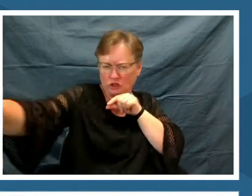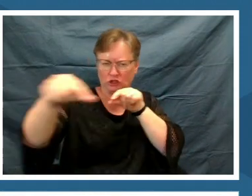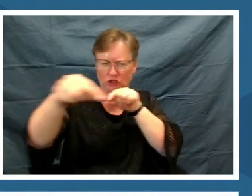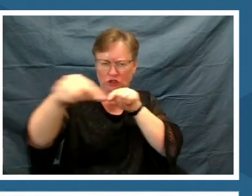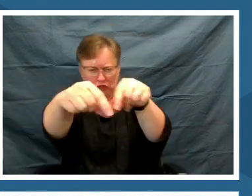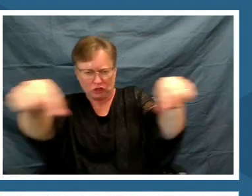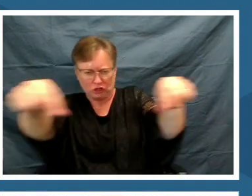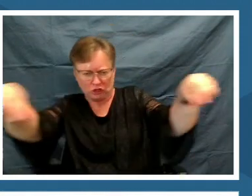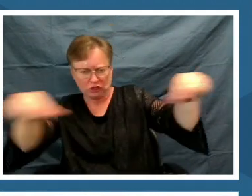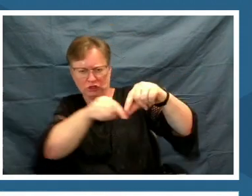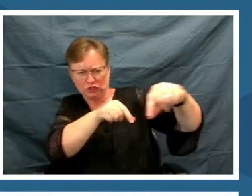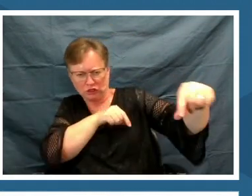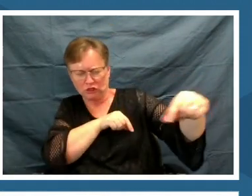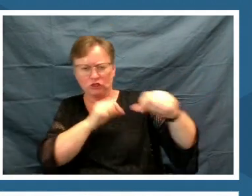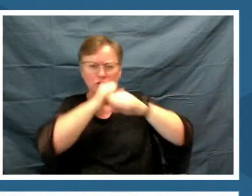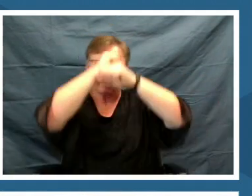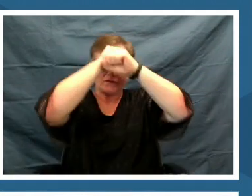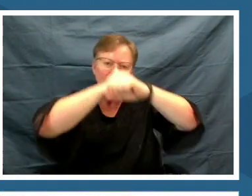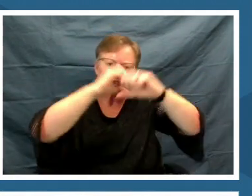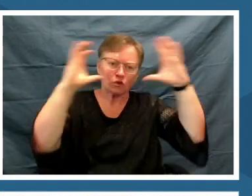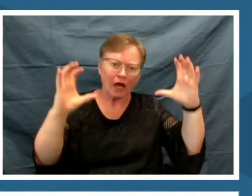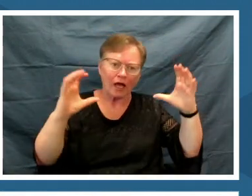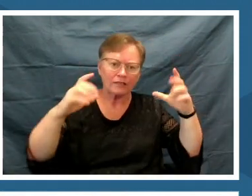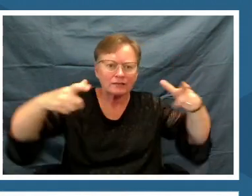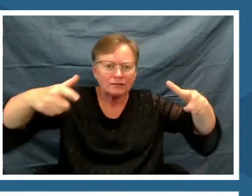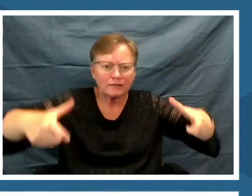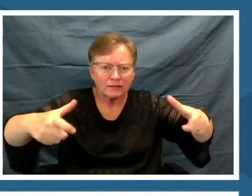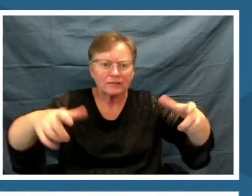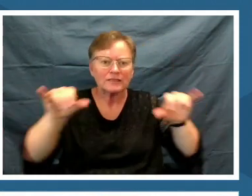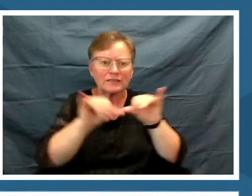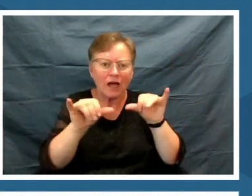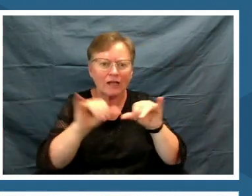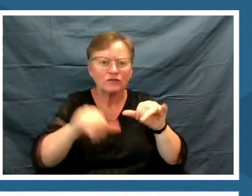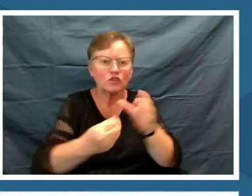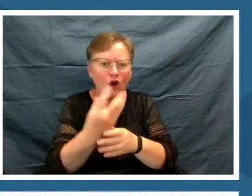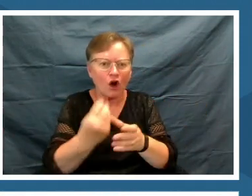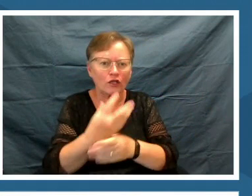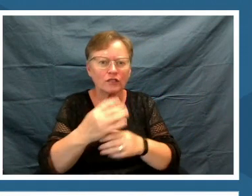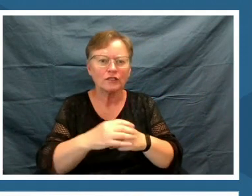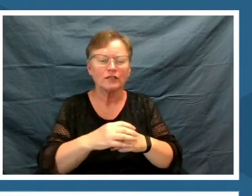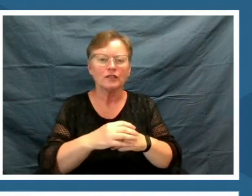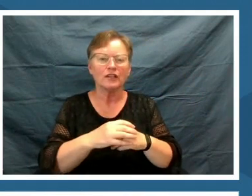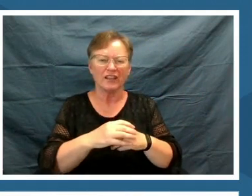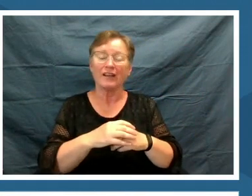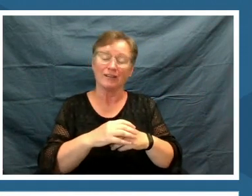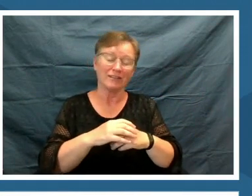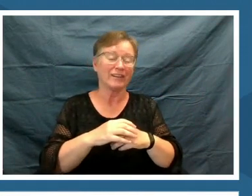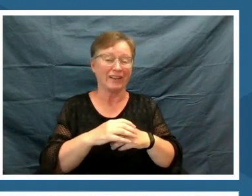garden is going to be and so um it looks